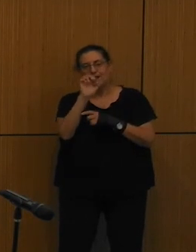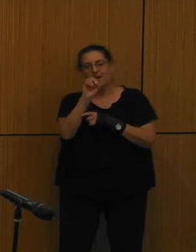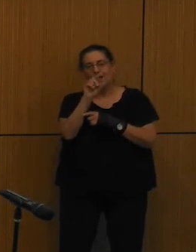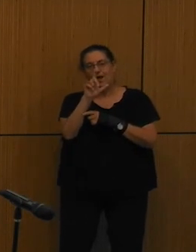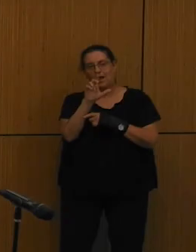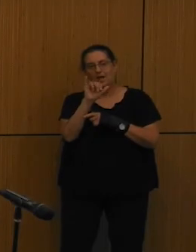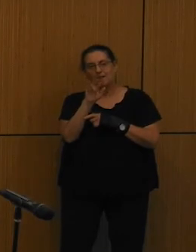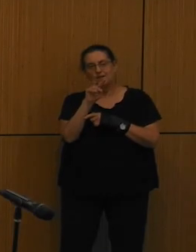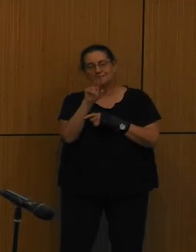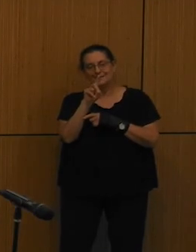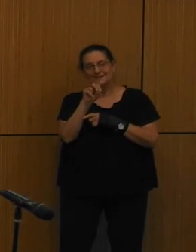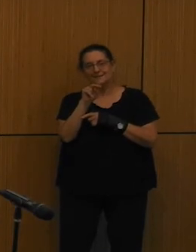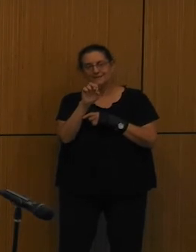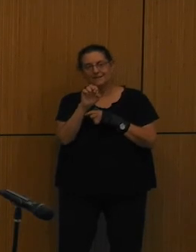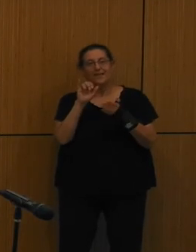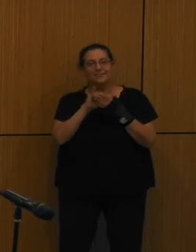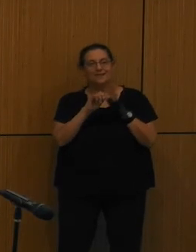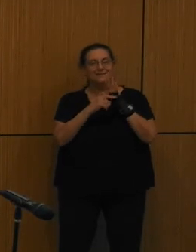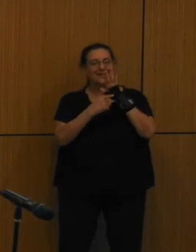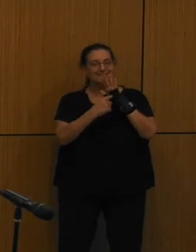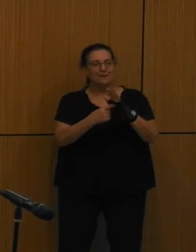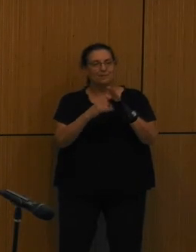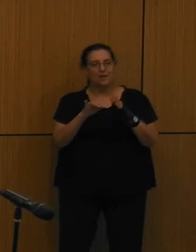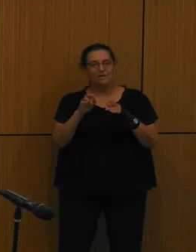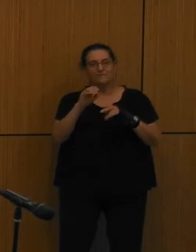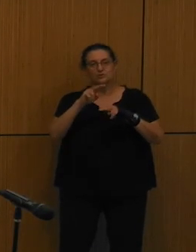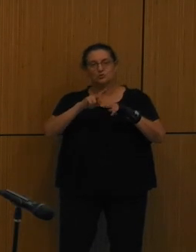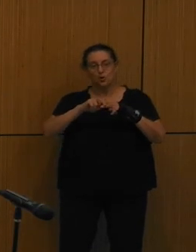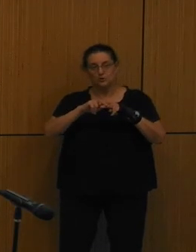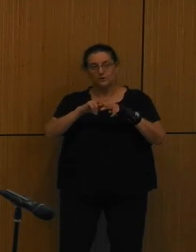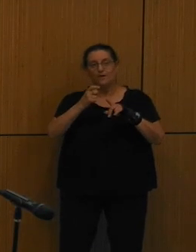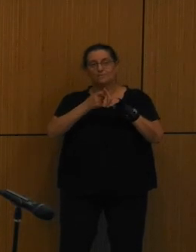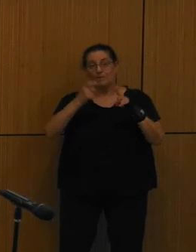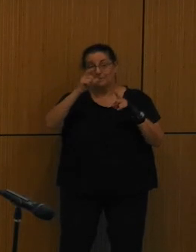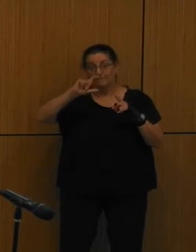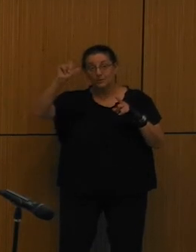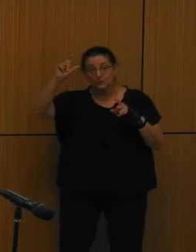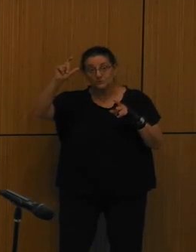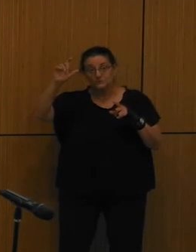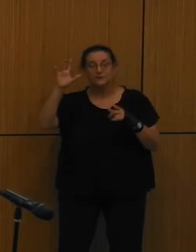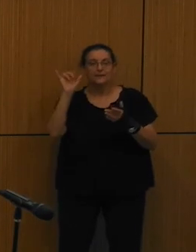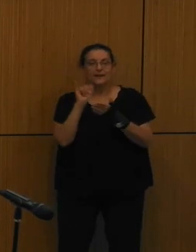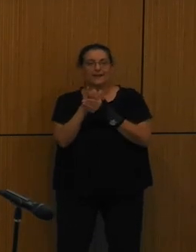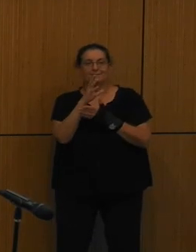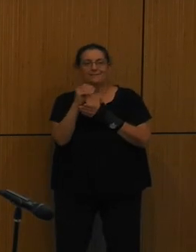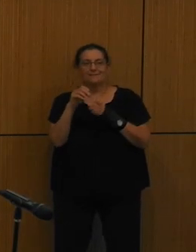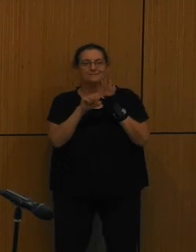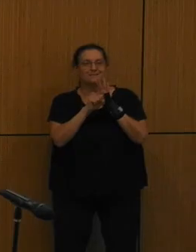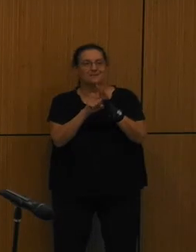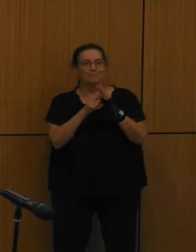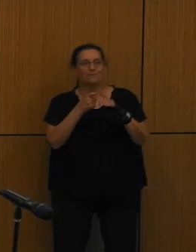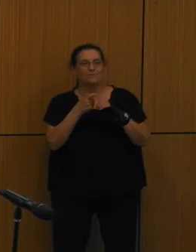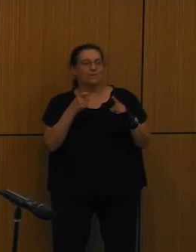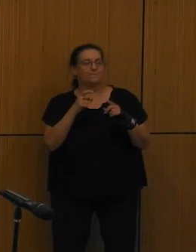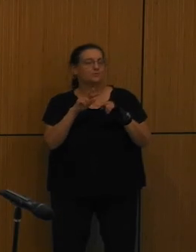This is another example of a basalt, this time from the moon. And and it was the samples of basalt that or the,